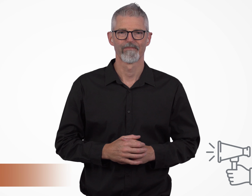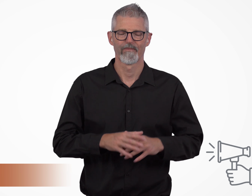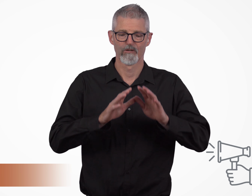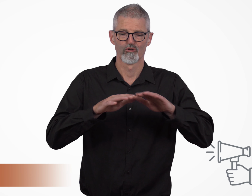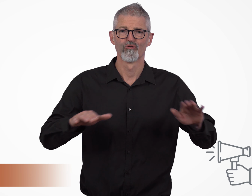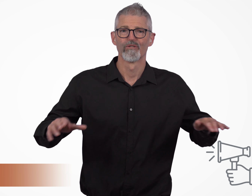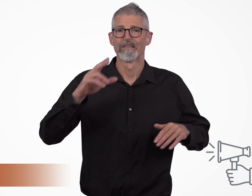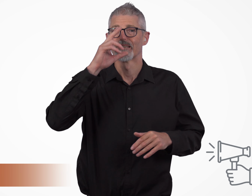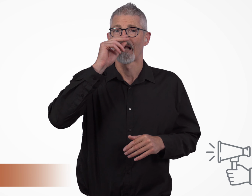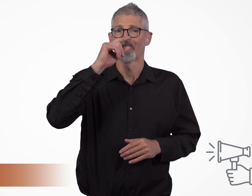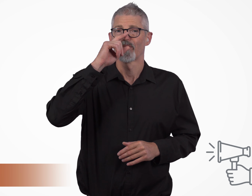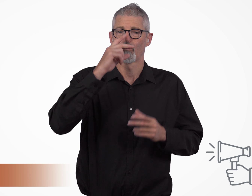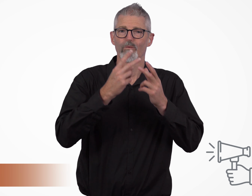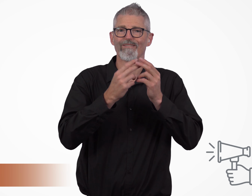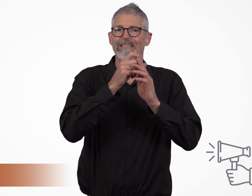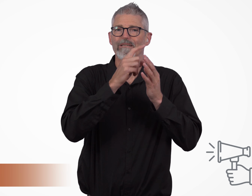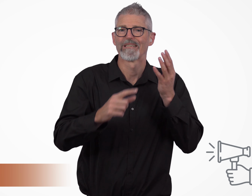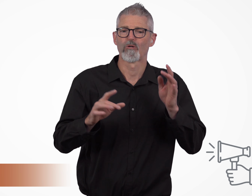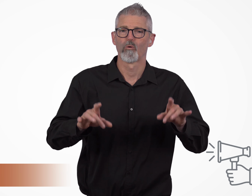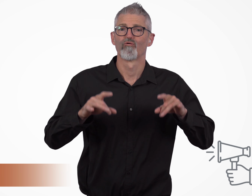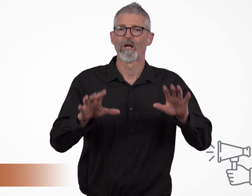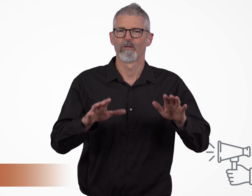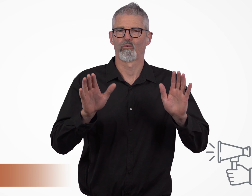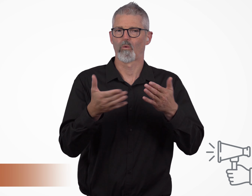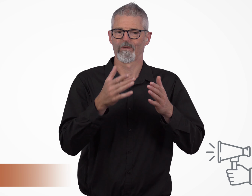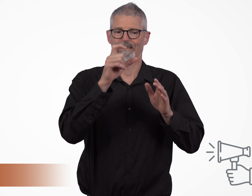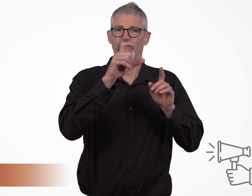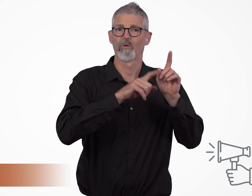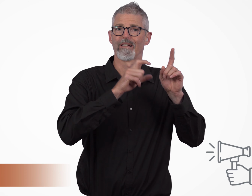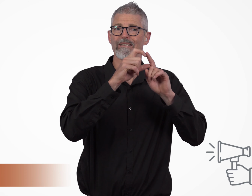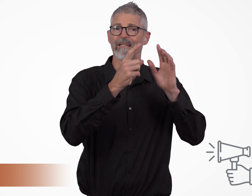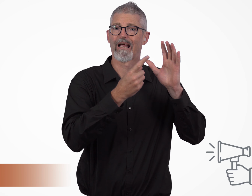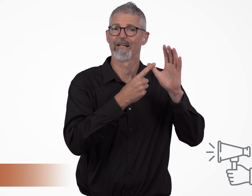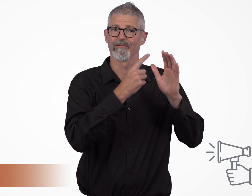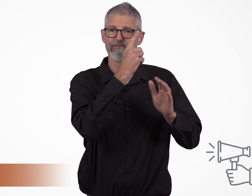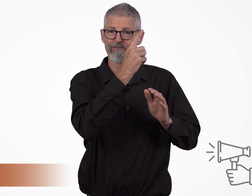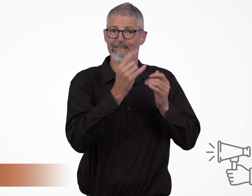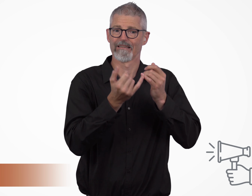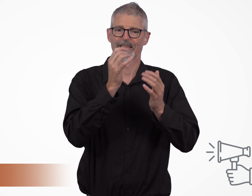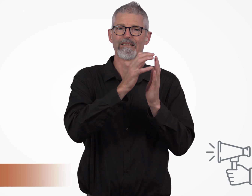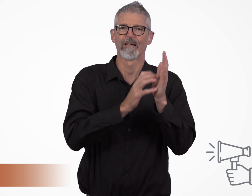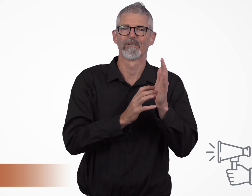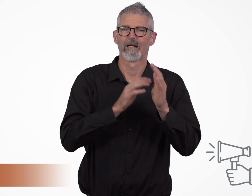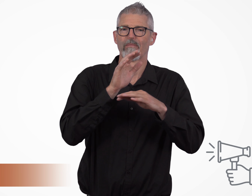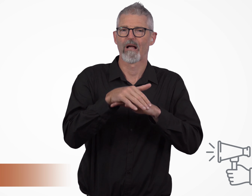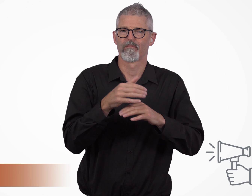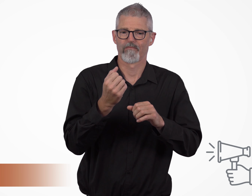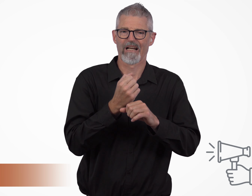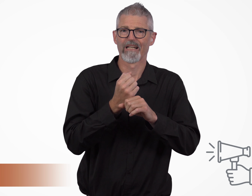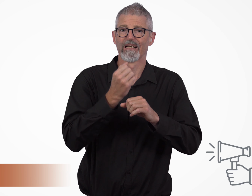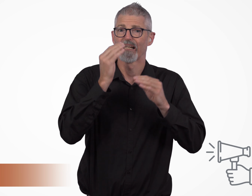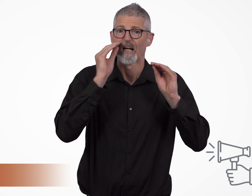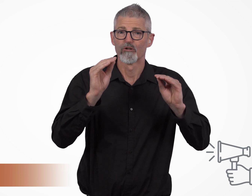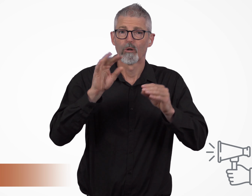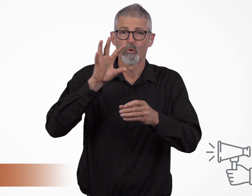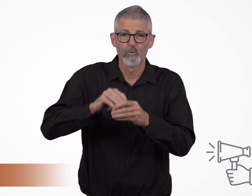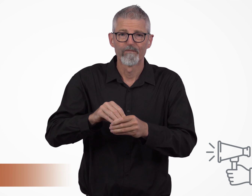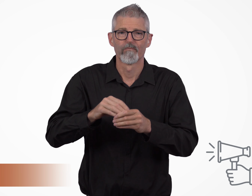CYDA’s position paper on ensuring inclusive education